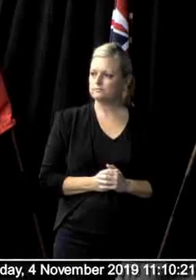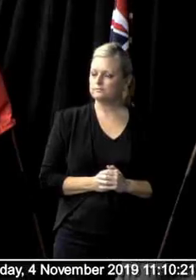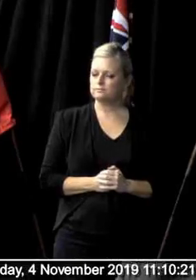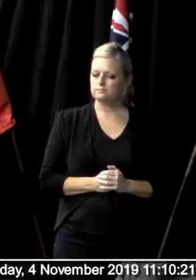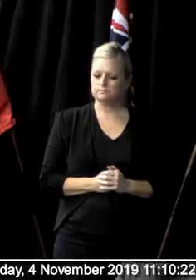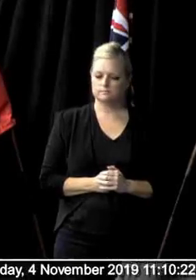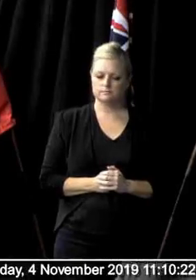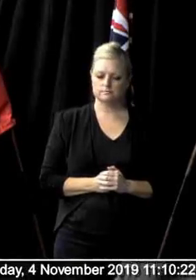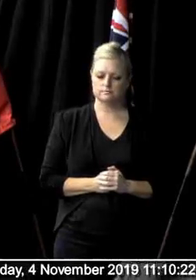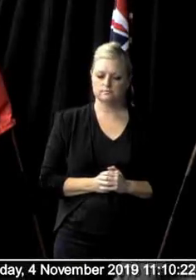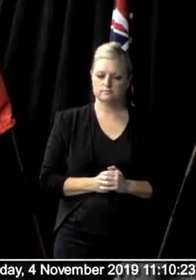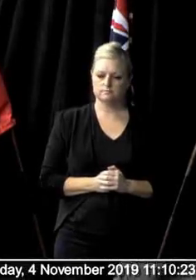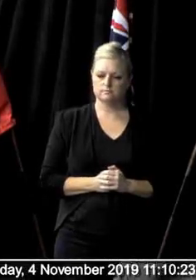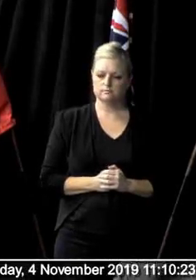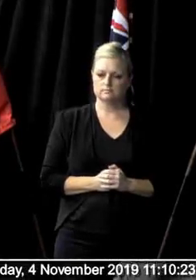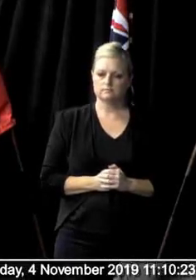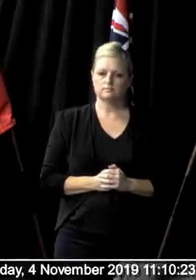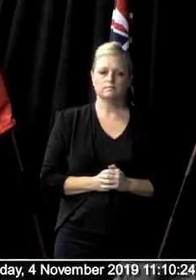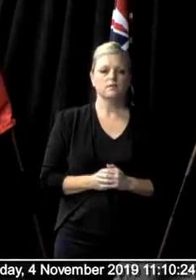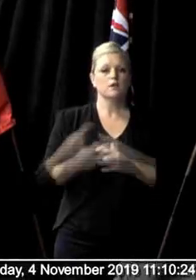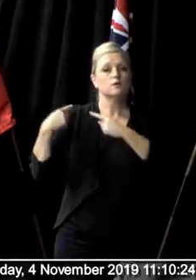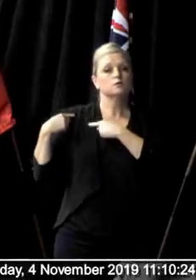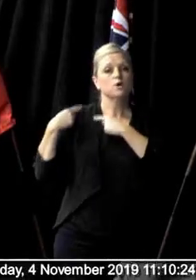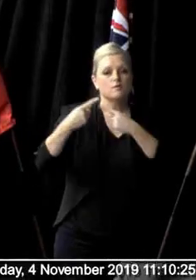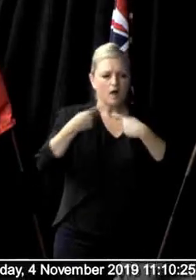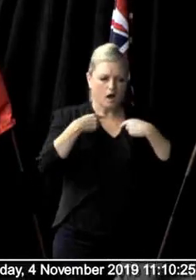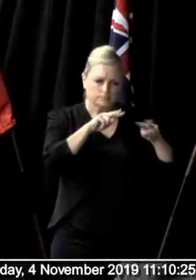Our information and research thus far has also indicated that First Nations